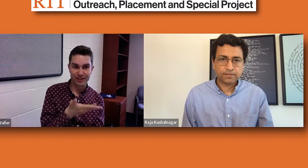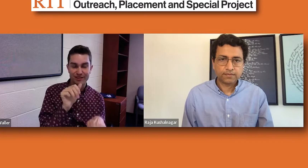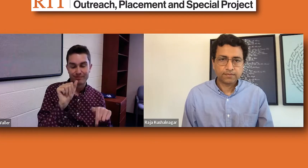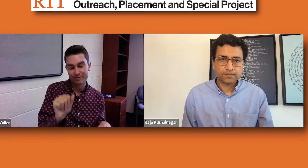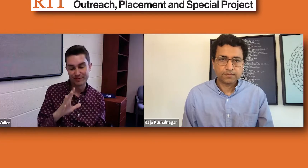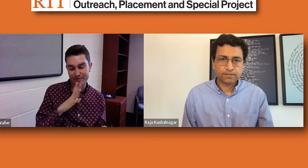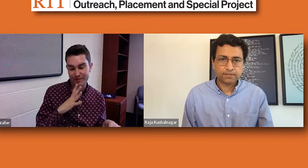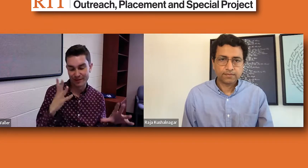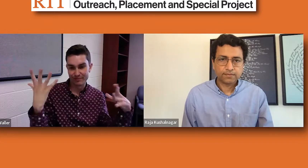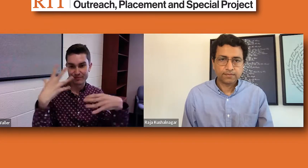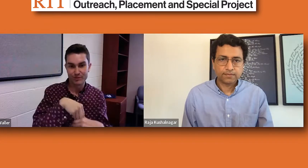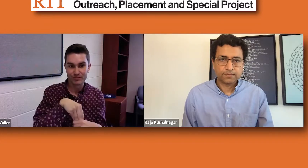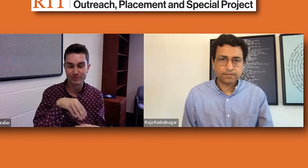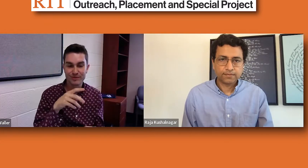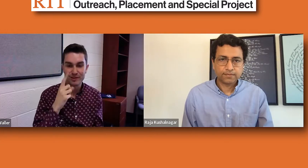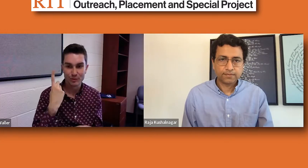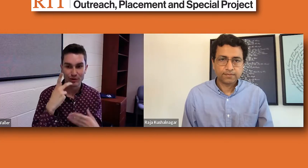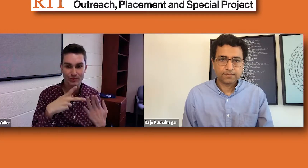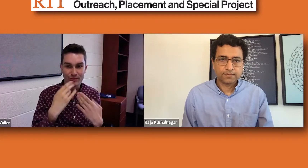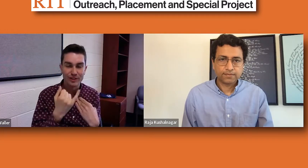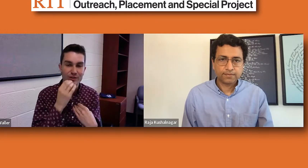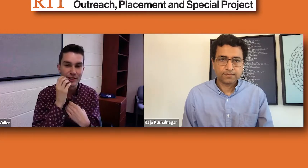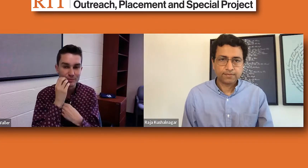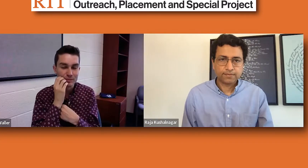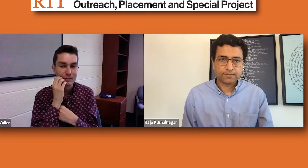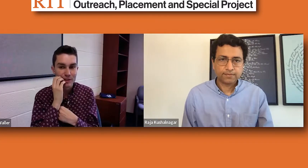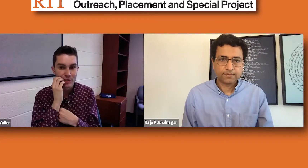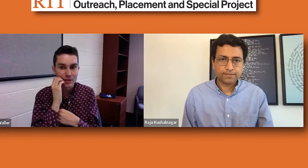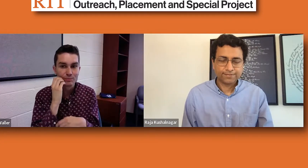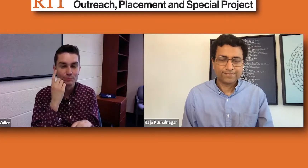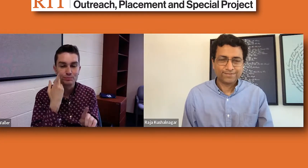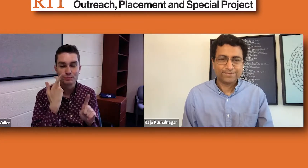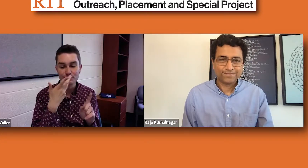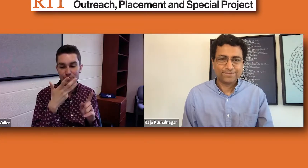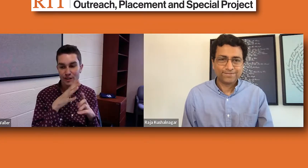And then you can bring in the different perspectives. And because of that, you have all of the tools you need to work